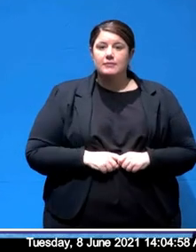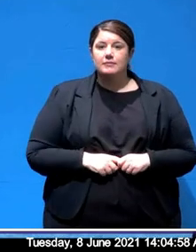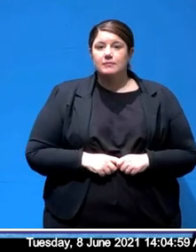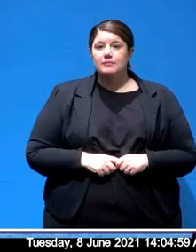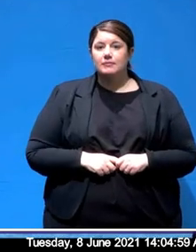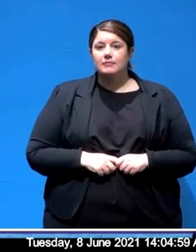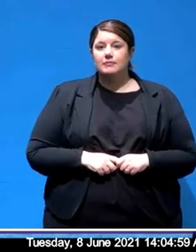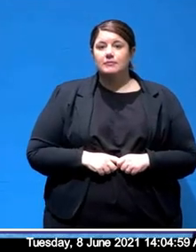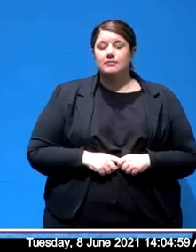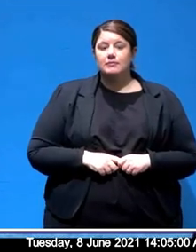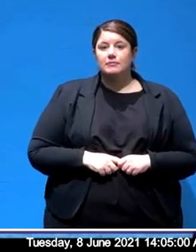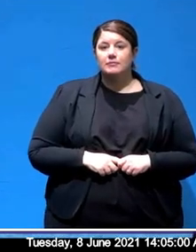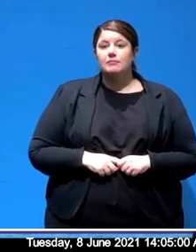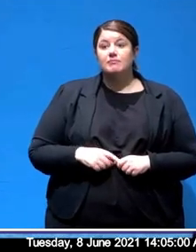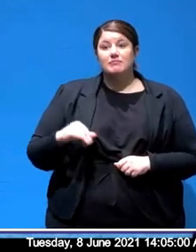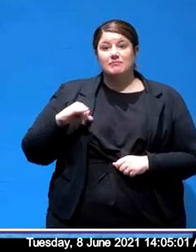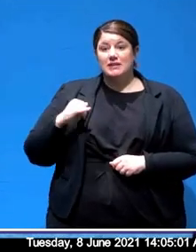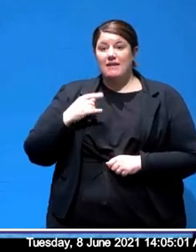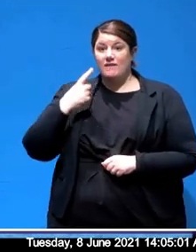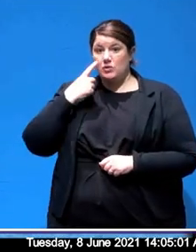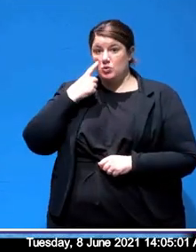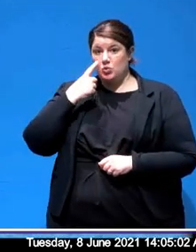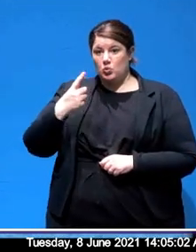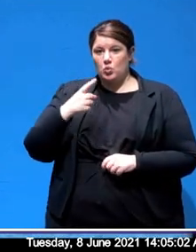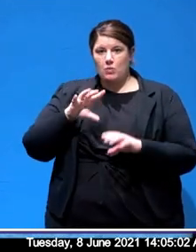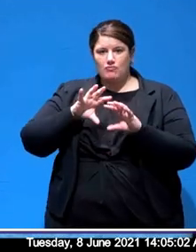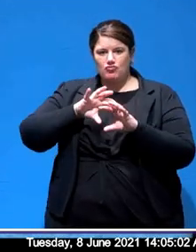when he noticed two bruises on the left side of his bottom, staff went to the